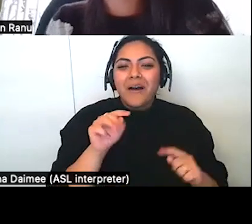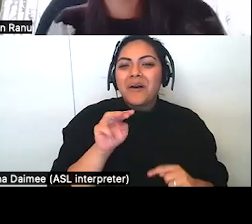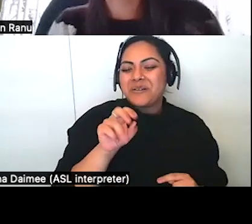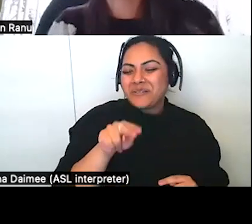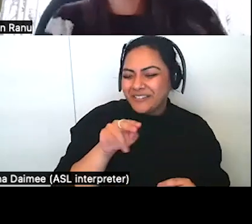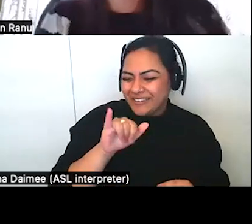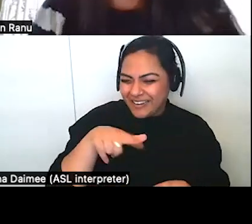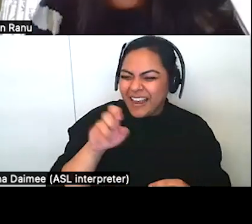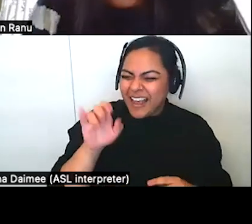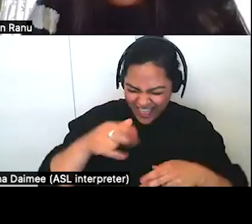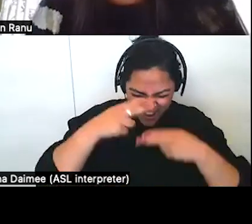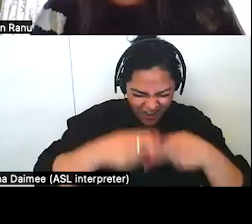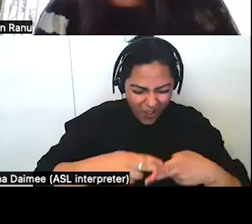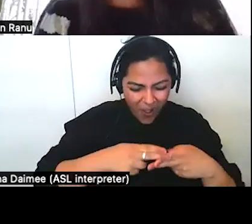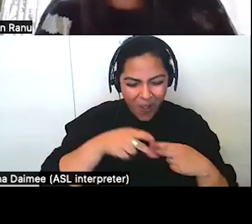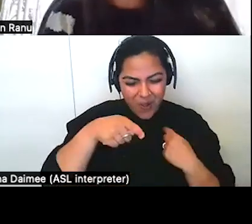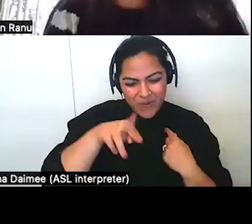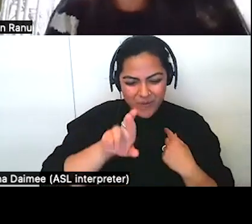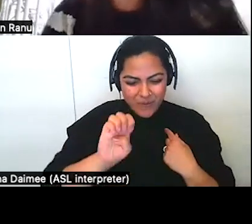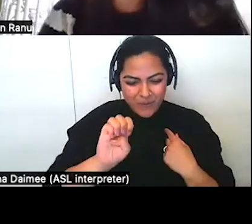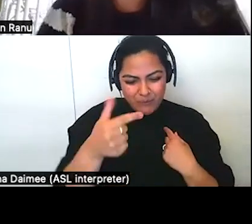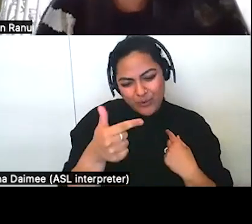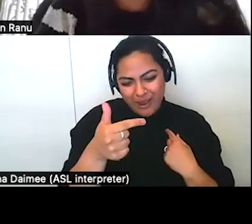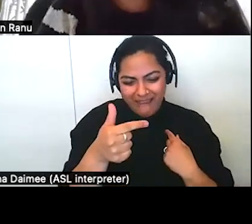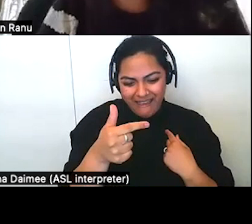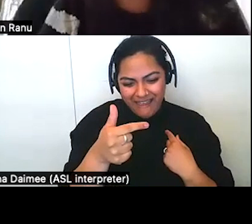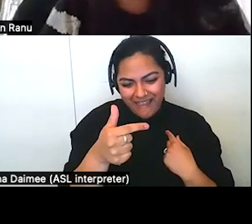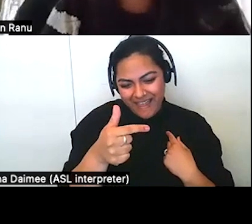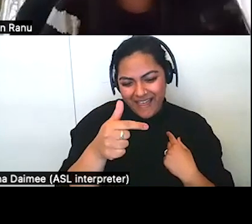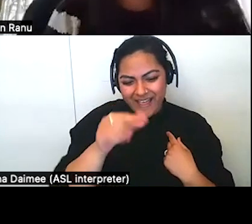"Preggatinis." That was really interesting. So, it's like you don't miss out.